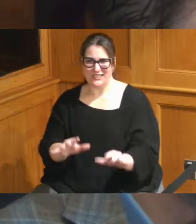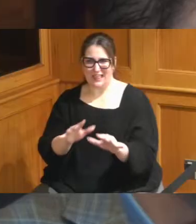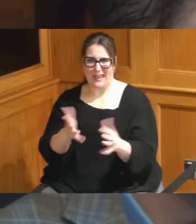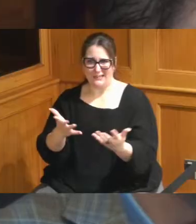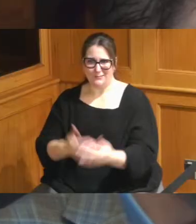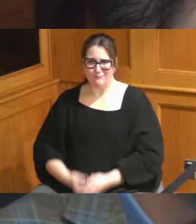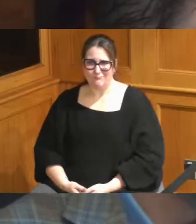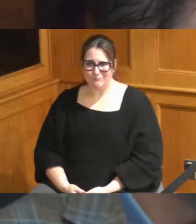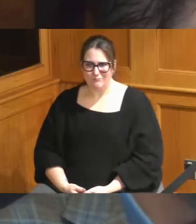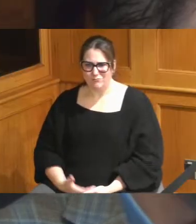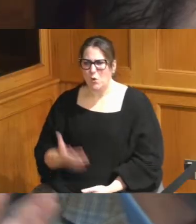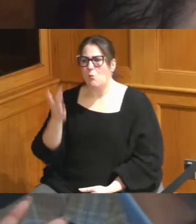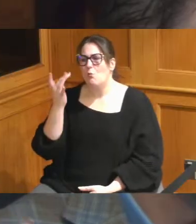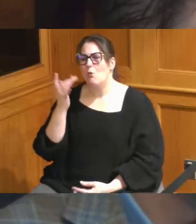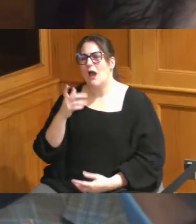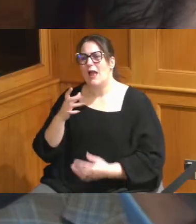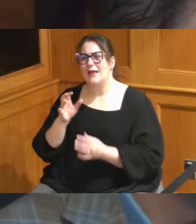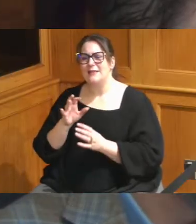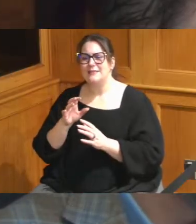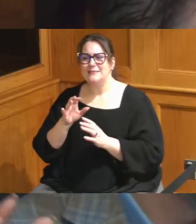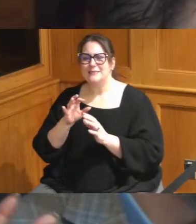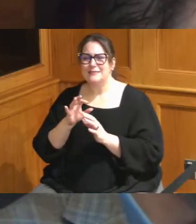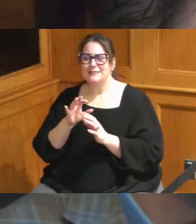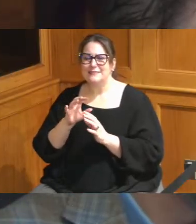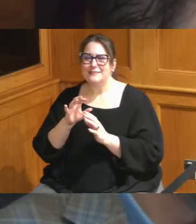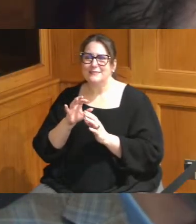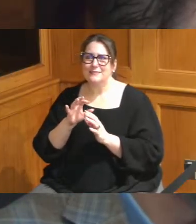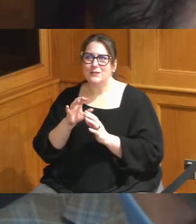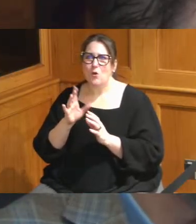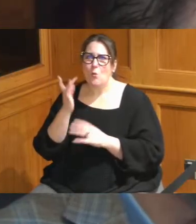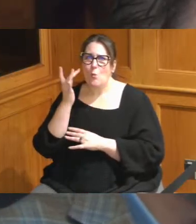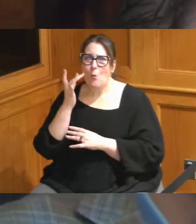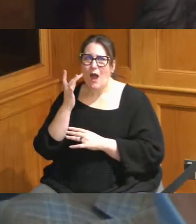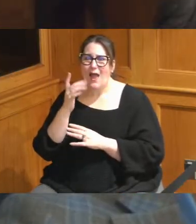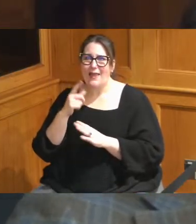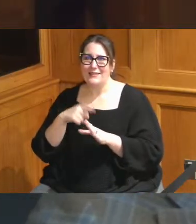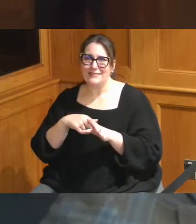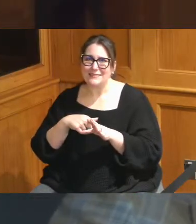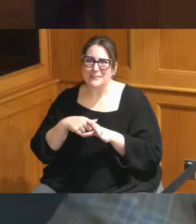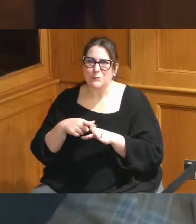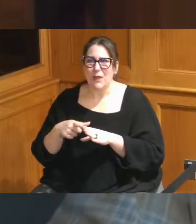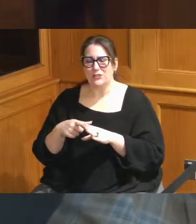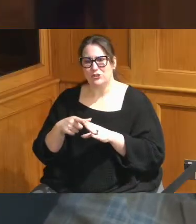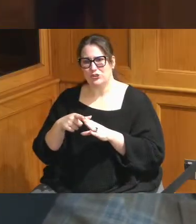it special is you can see the river. You can see the water. So, why would we have all these high